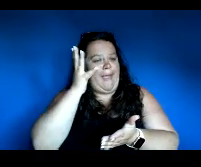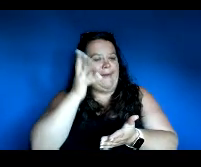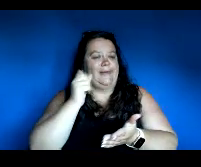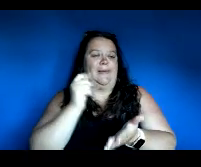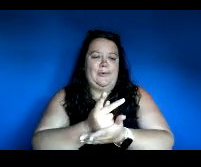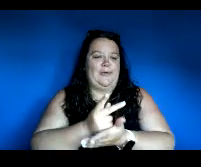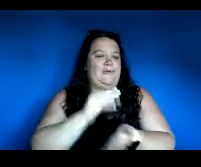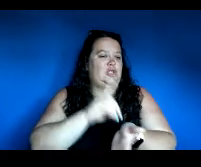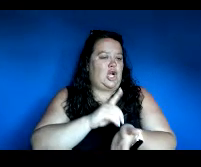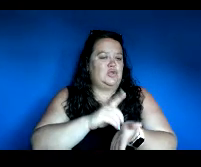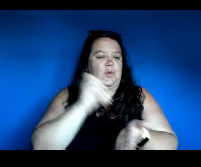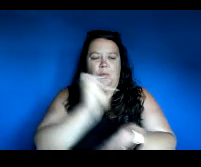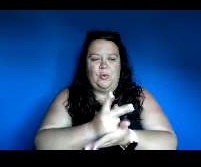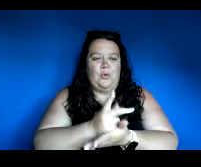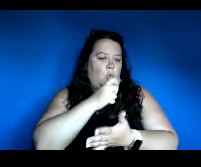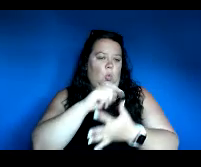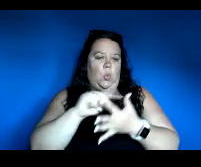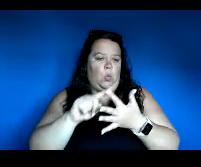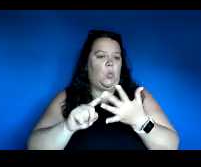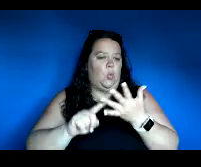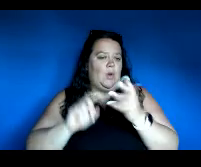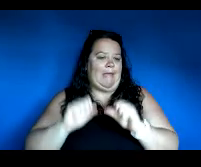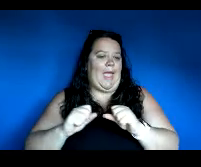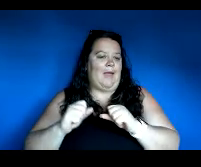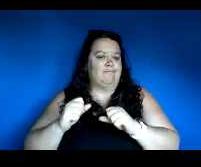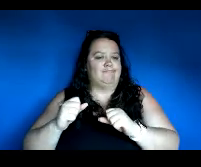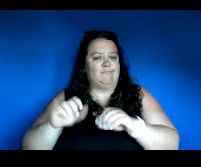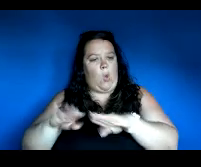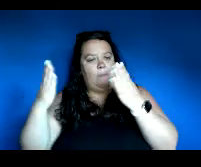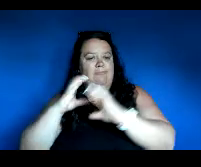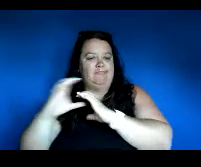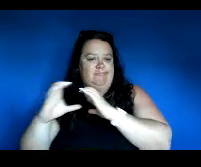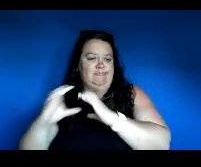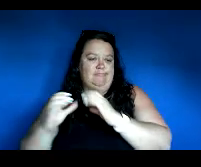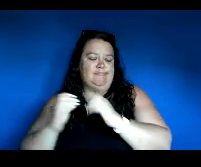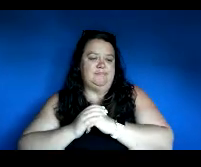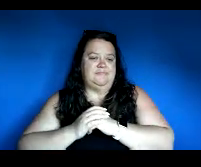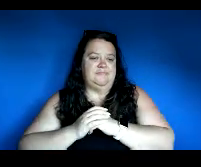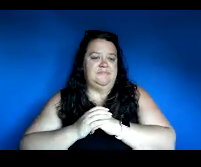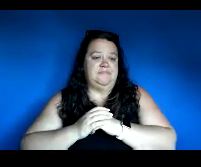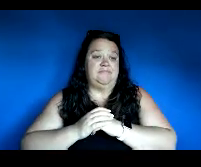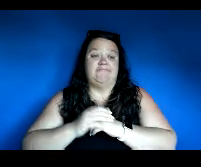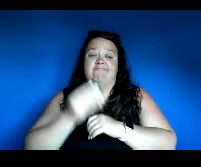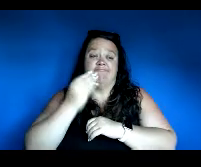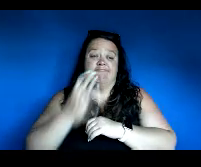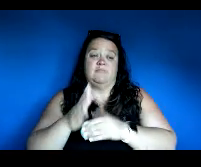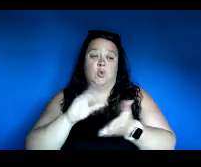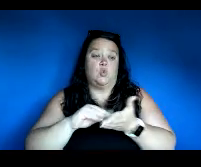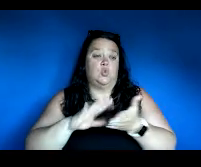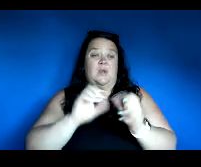with us sharing information about their case. And they can change that confidentiality,